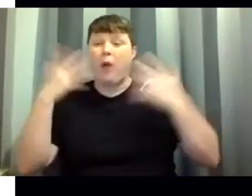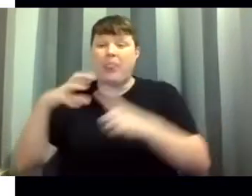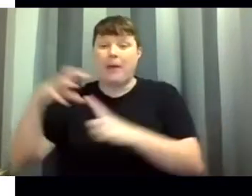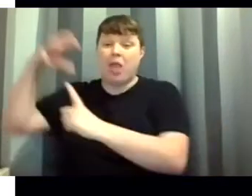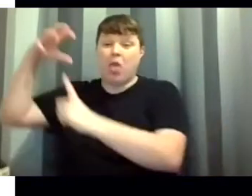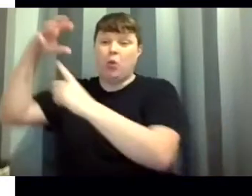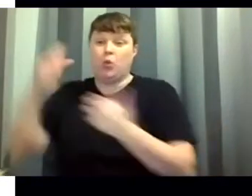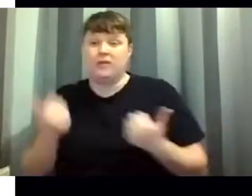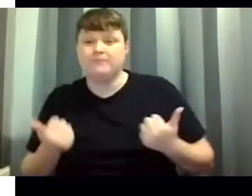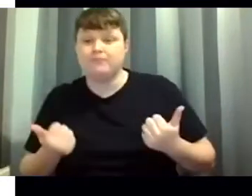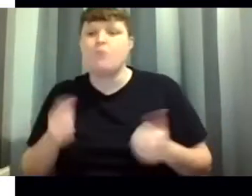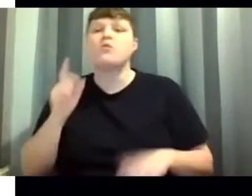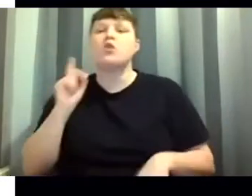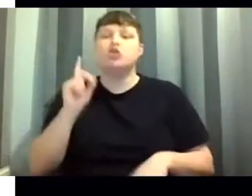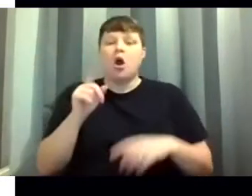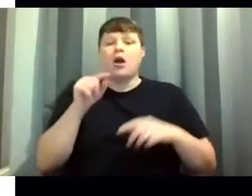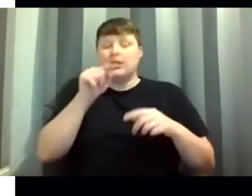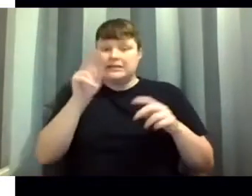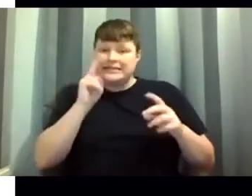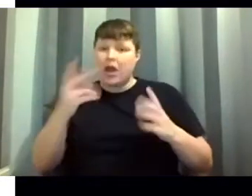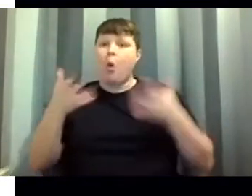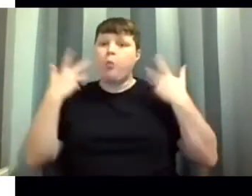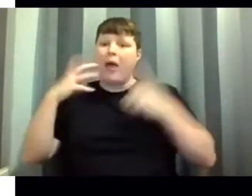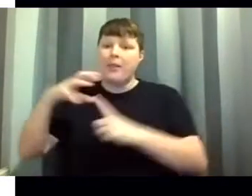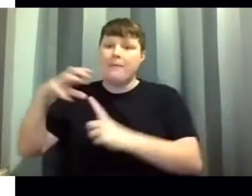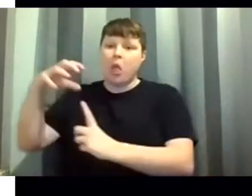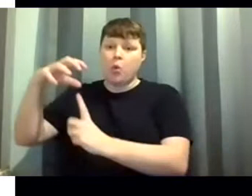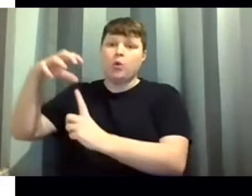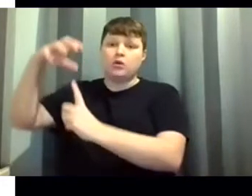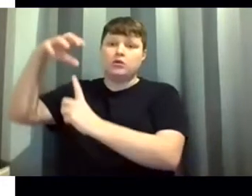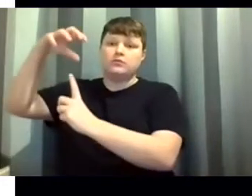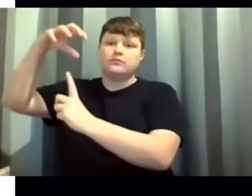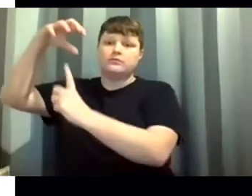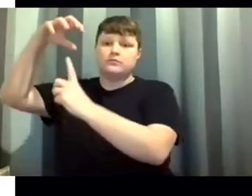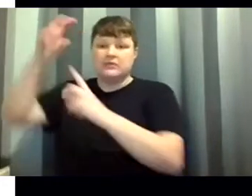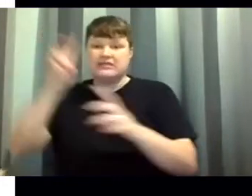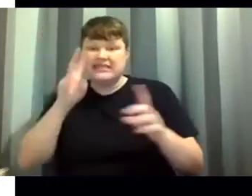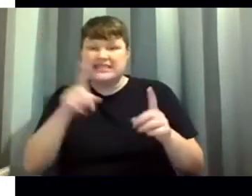very different. It's slightly colder but not much. This looks okay. This plot here is the